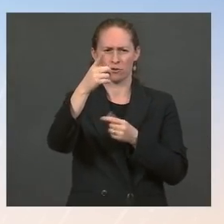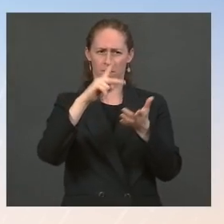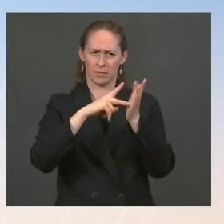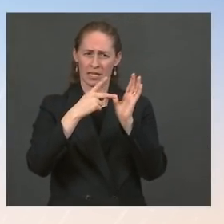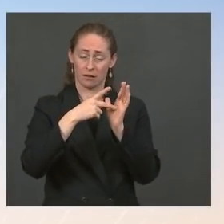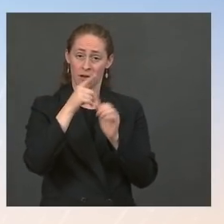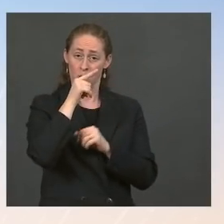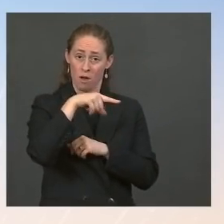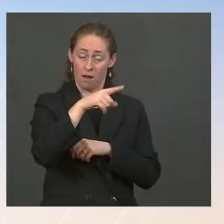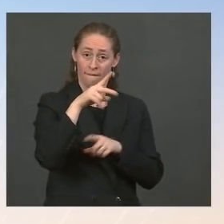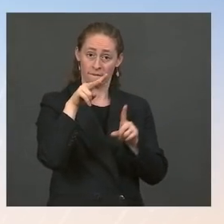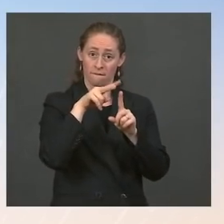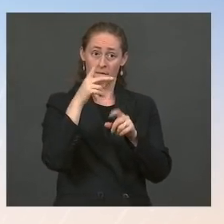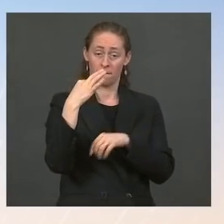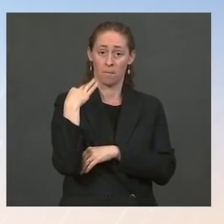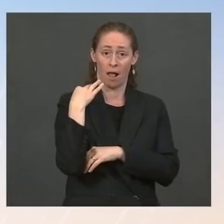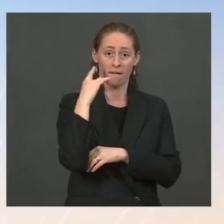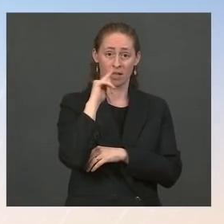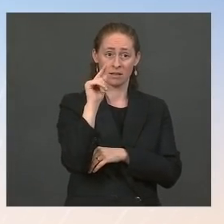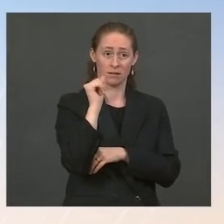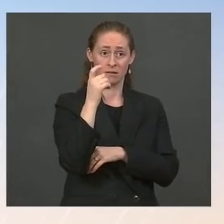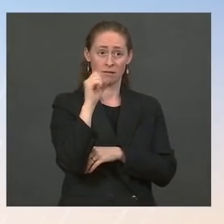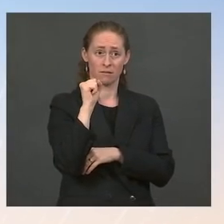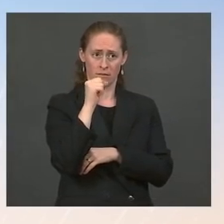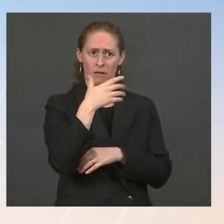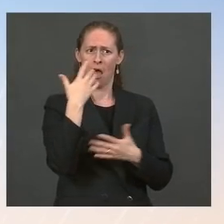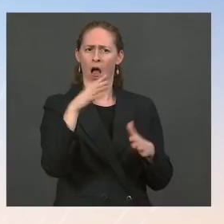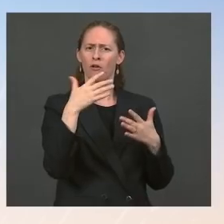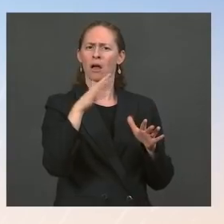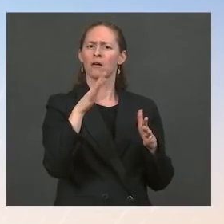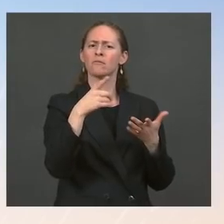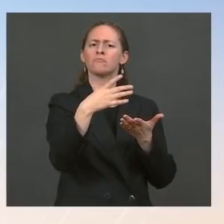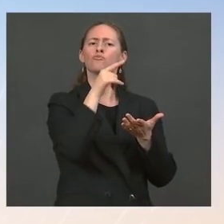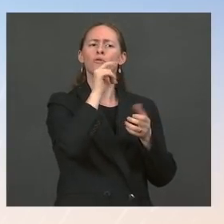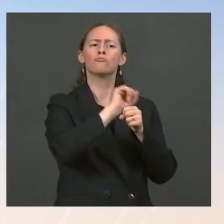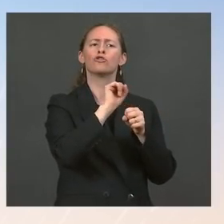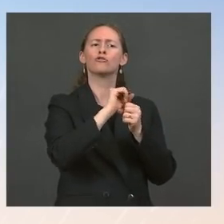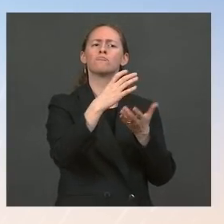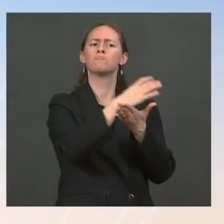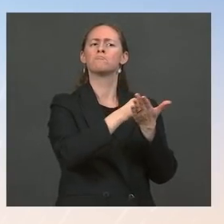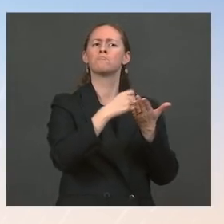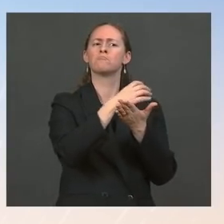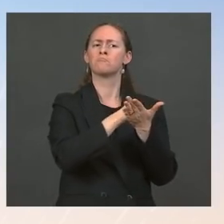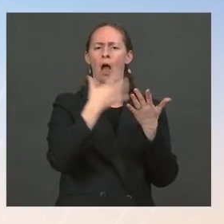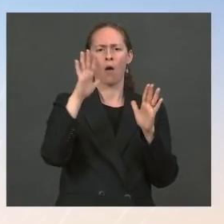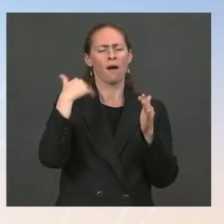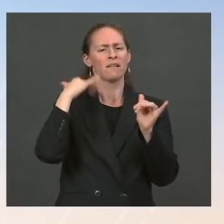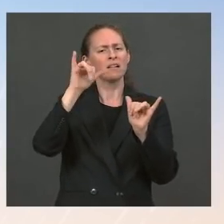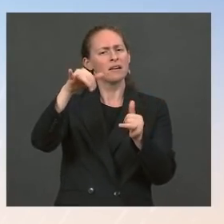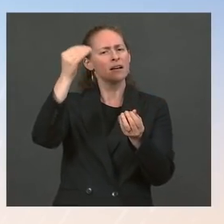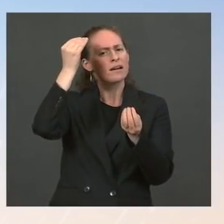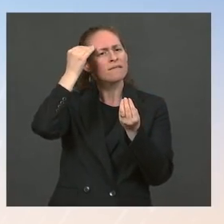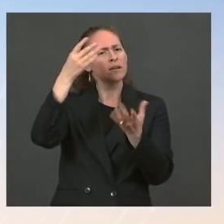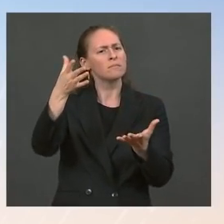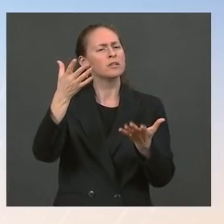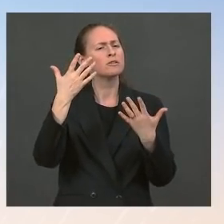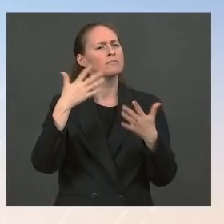and it's based on what their income is typically. That's something they would already do. And they ben- -- would benefit from a range of programs,